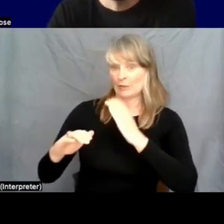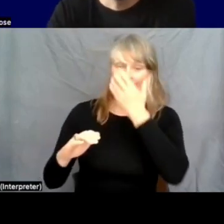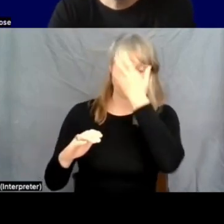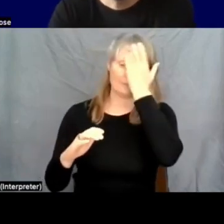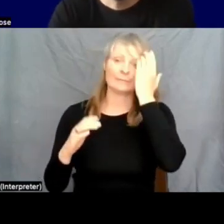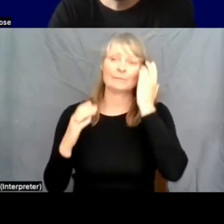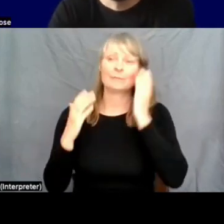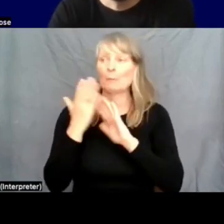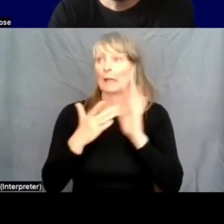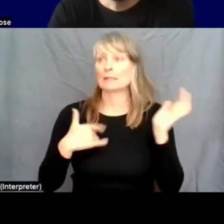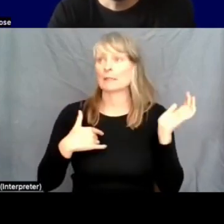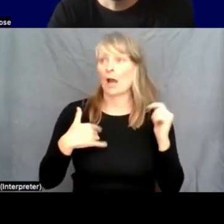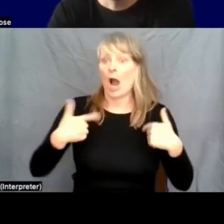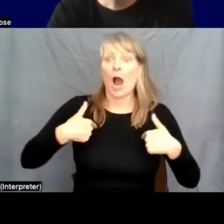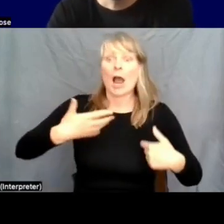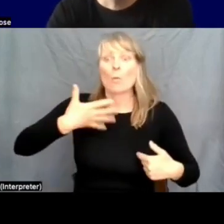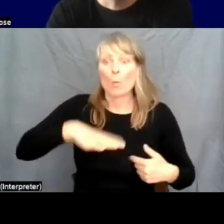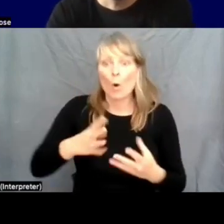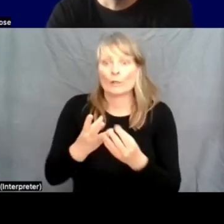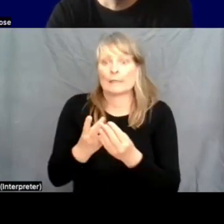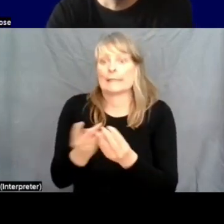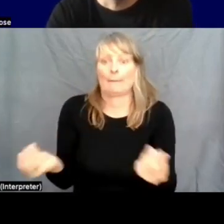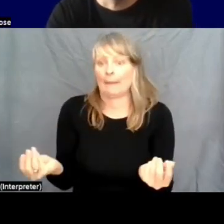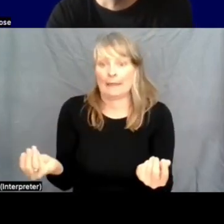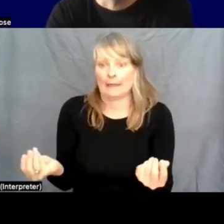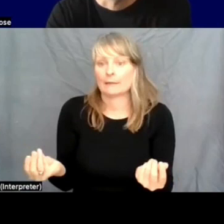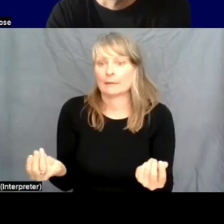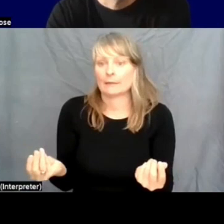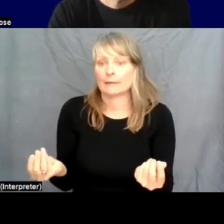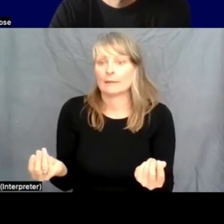as the starting point for kind of initiating interactions.